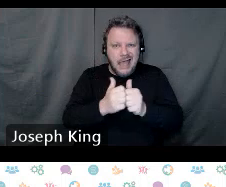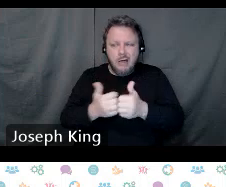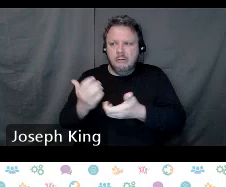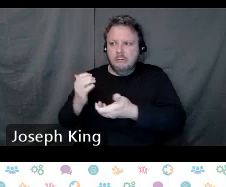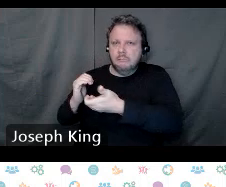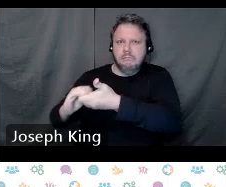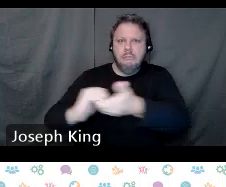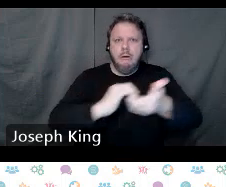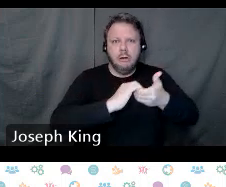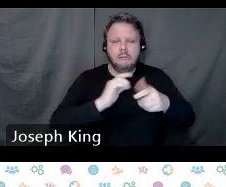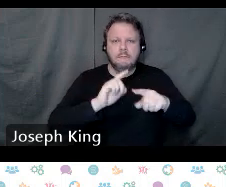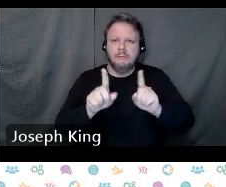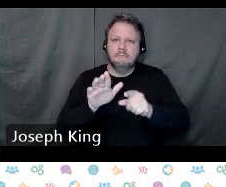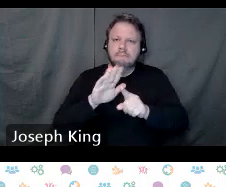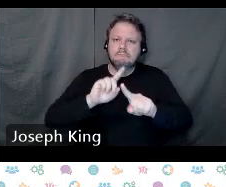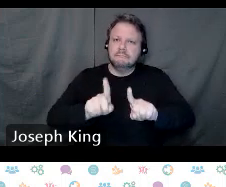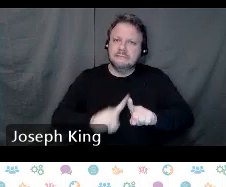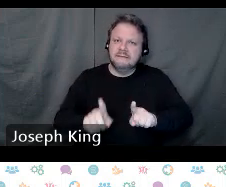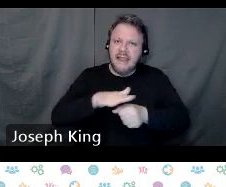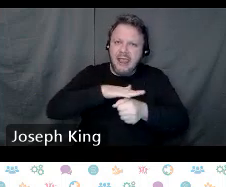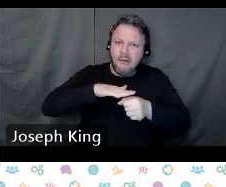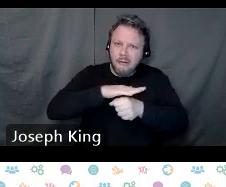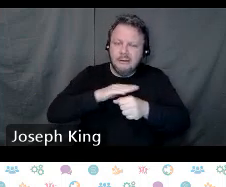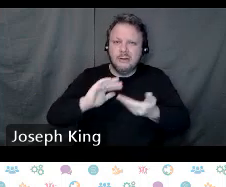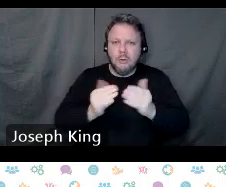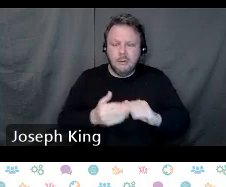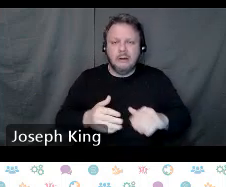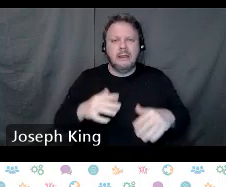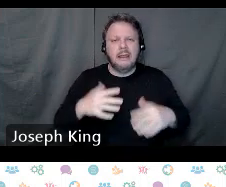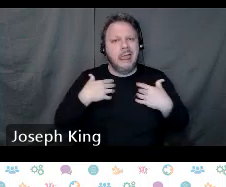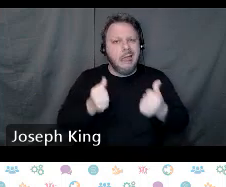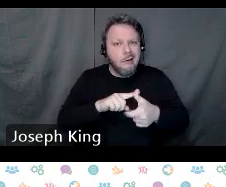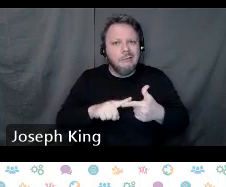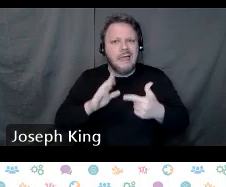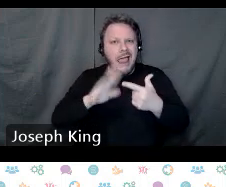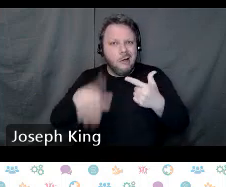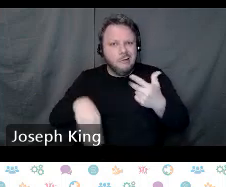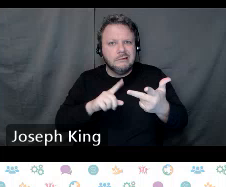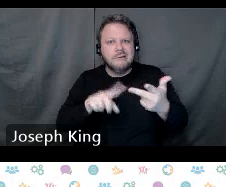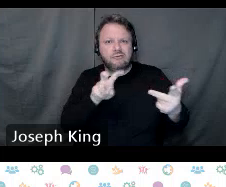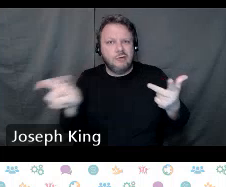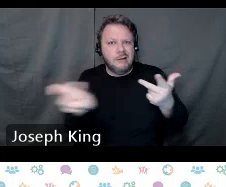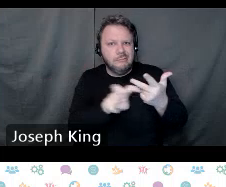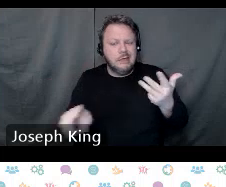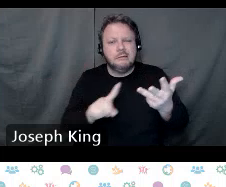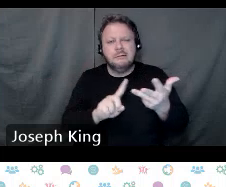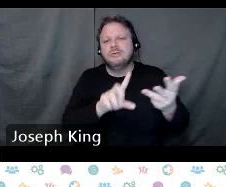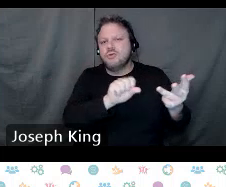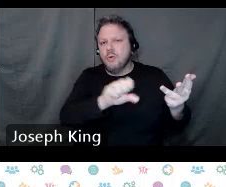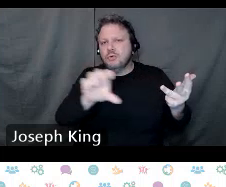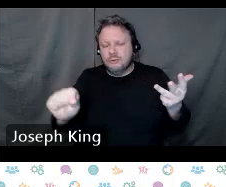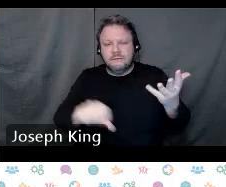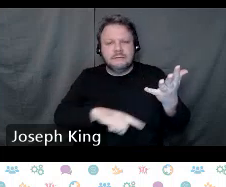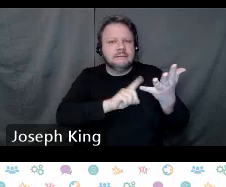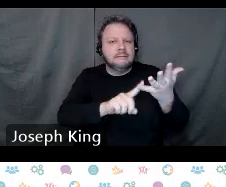together partners from across sectors, health, housing, transportation, social services and more.